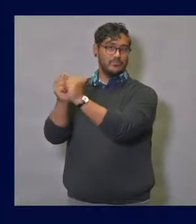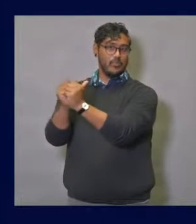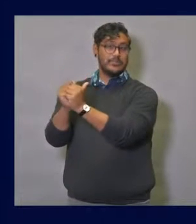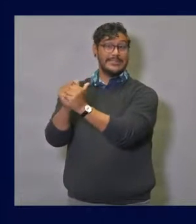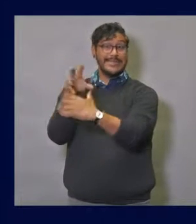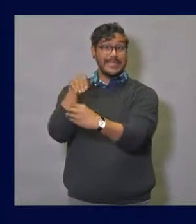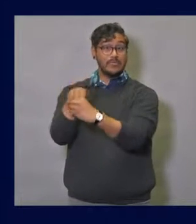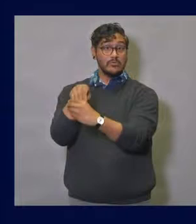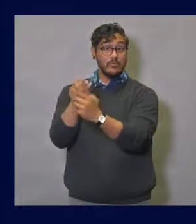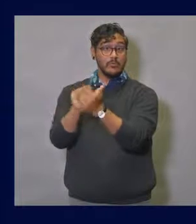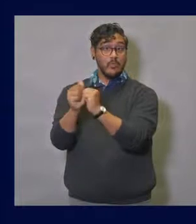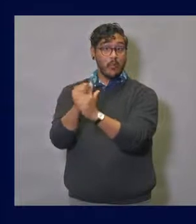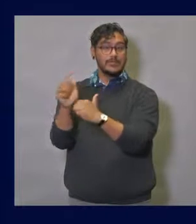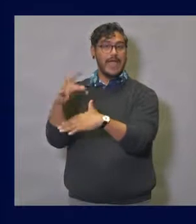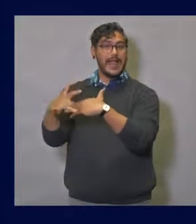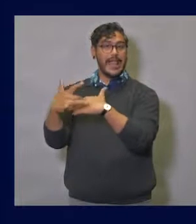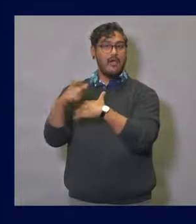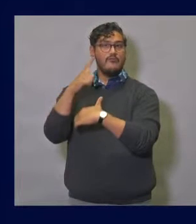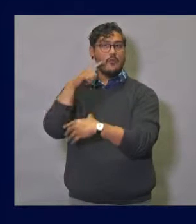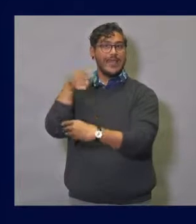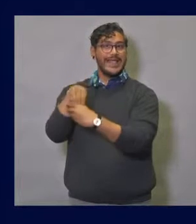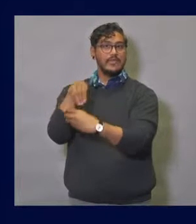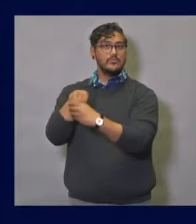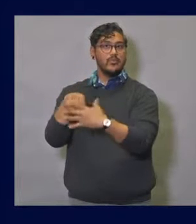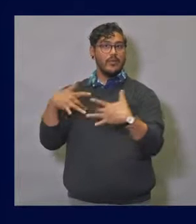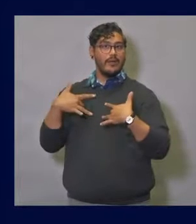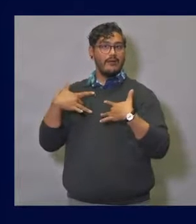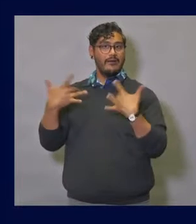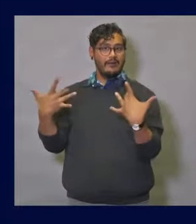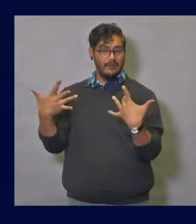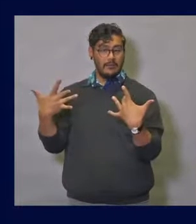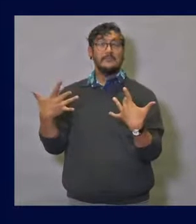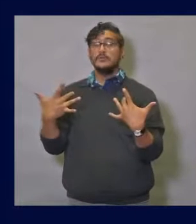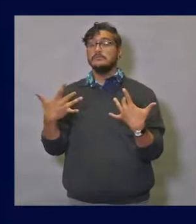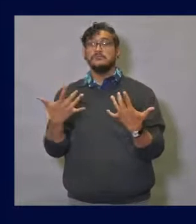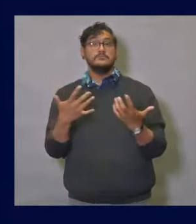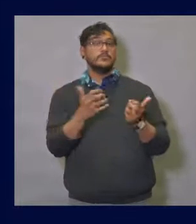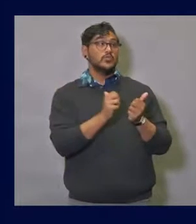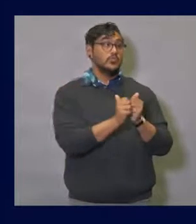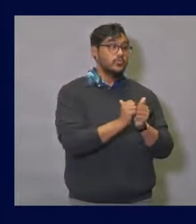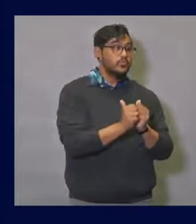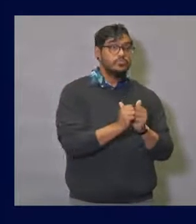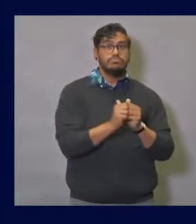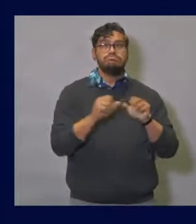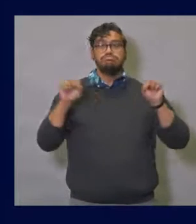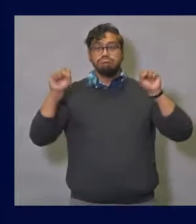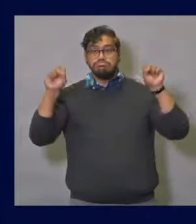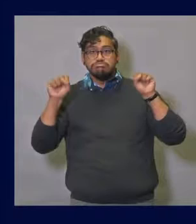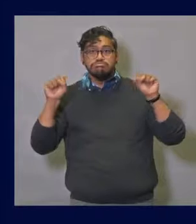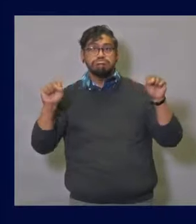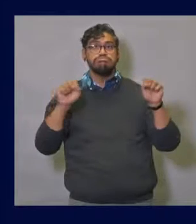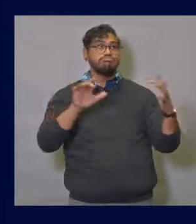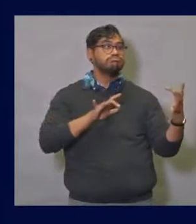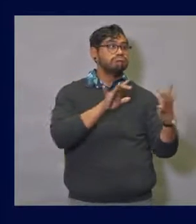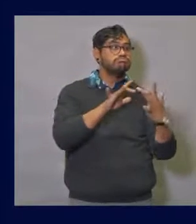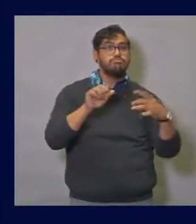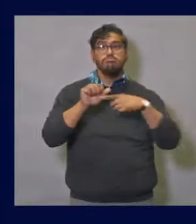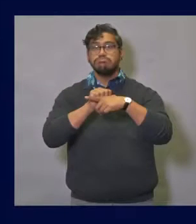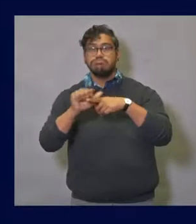SPORTS, WE ARE ALIGNING WITH THE STATE TO ALLOW F FOR INDOOR SPOS